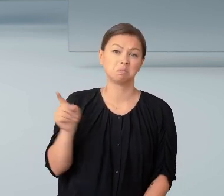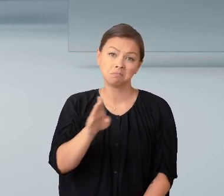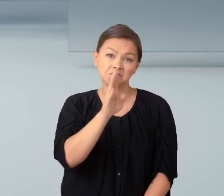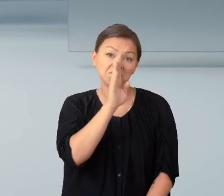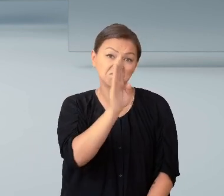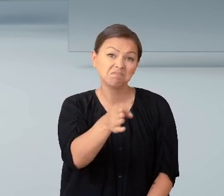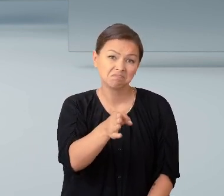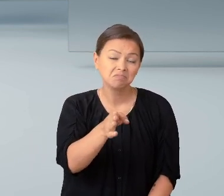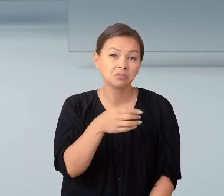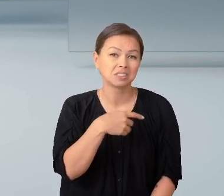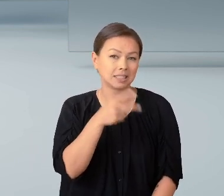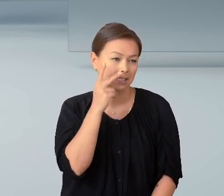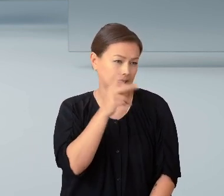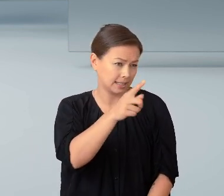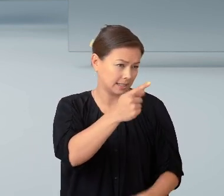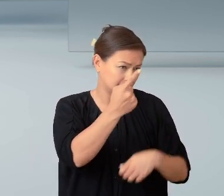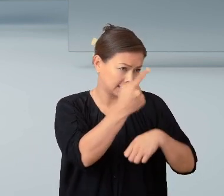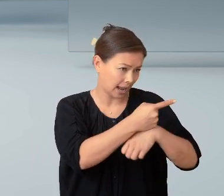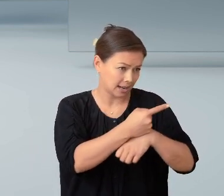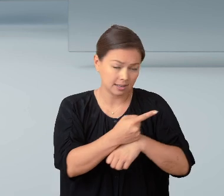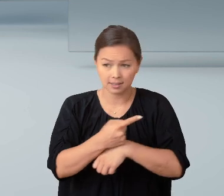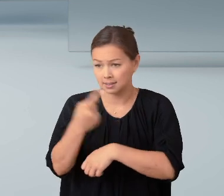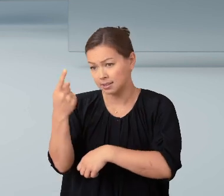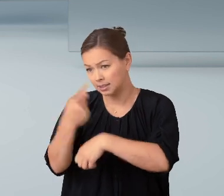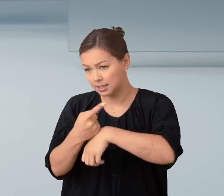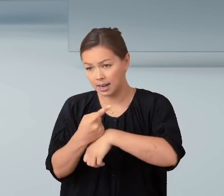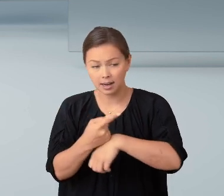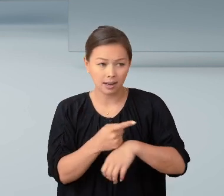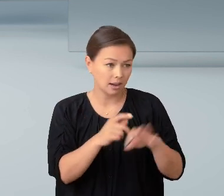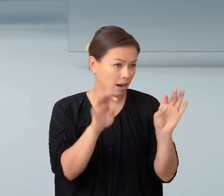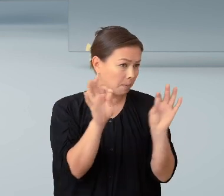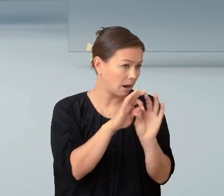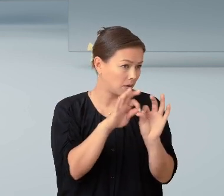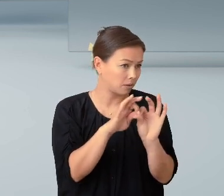You can see here that the dates match up and the actual amounts